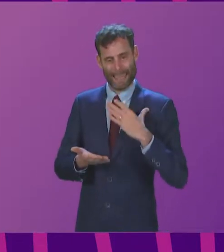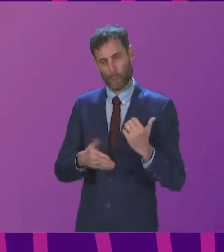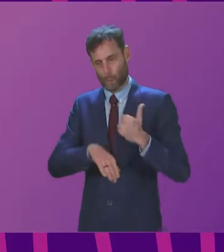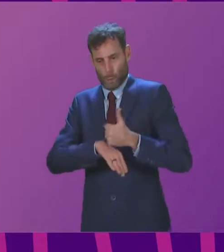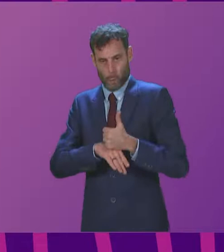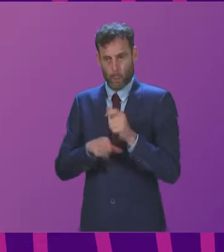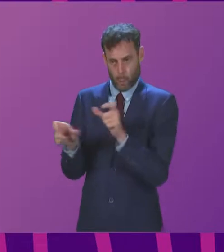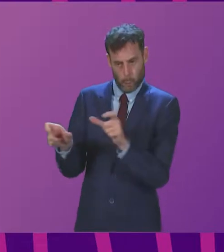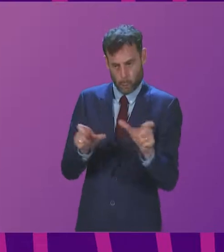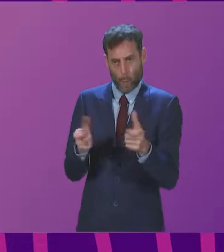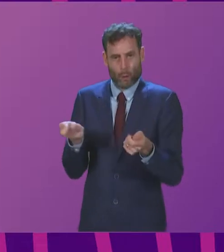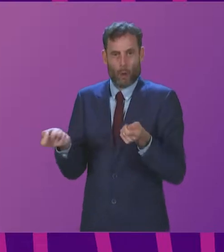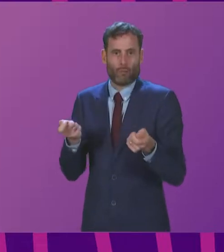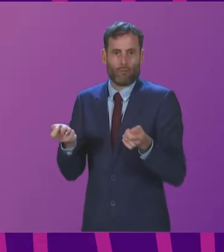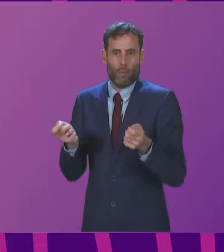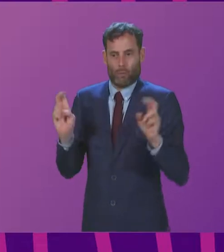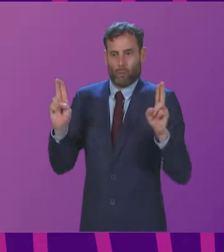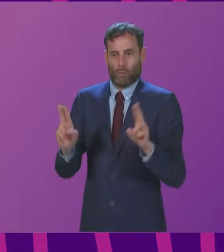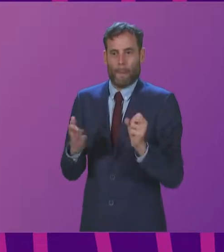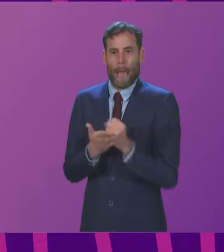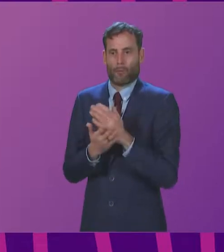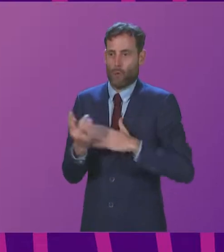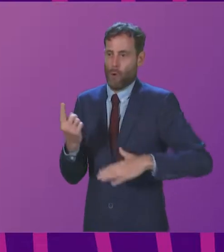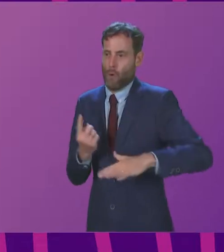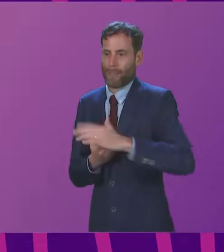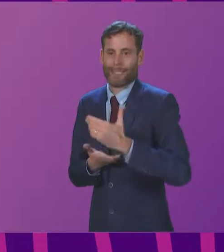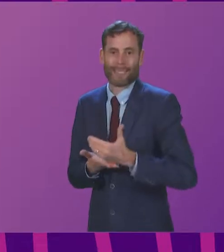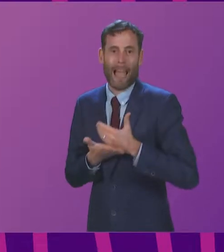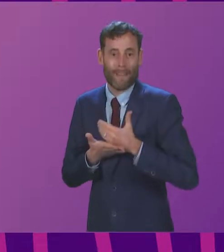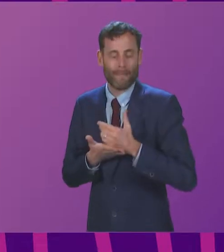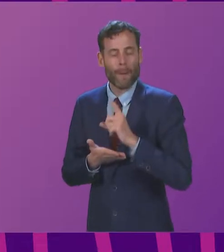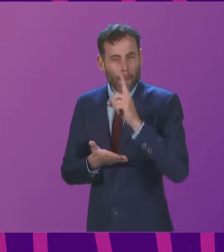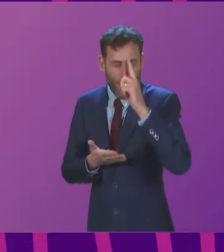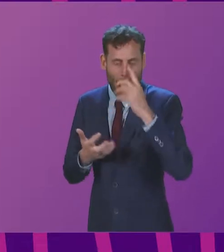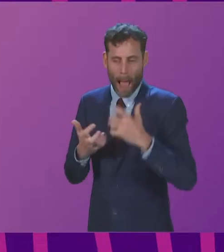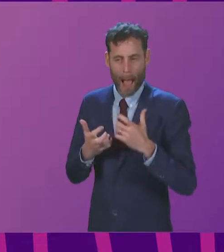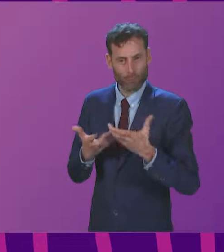to keep the country as safe as possible while we continue living as freely as possible.